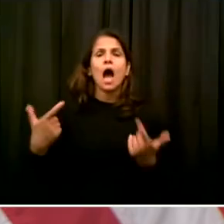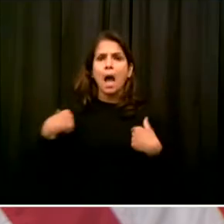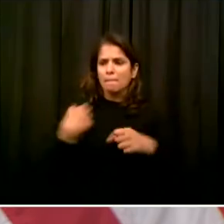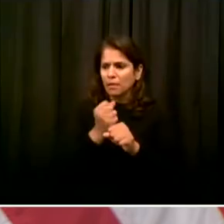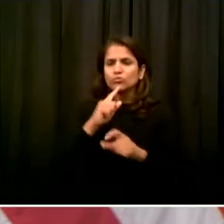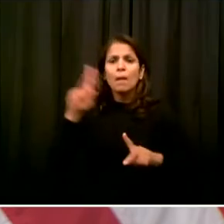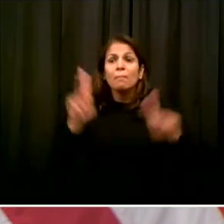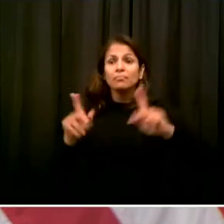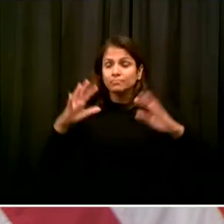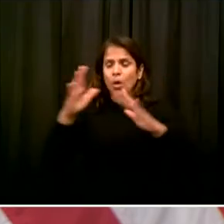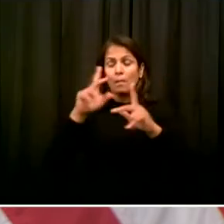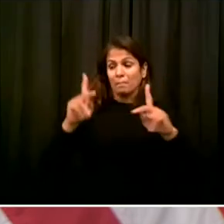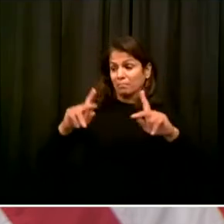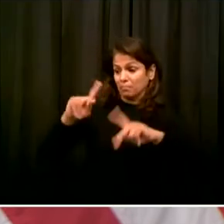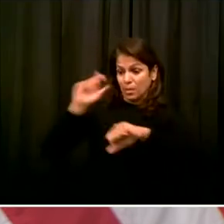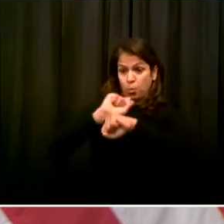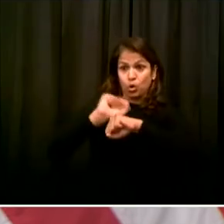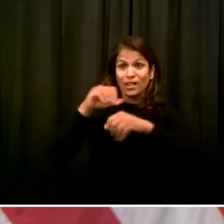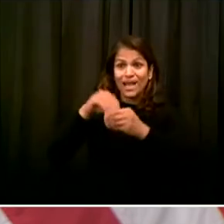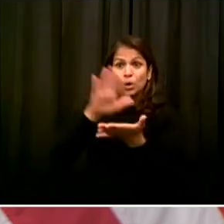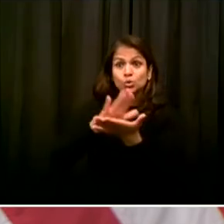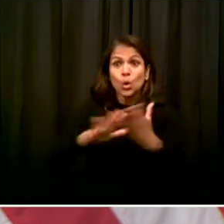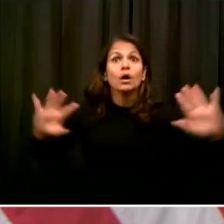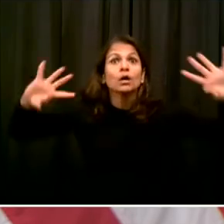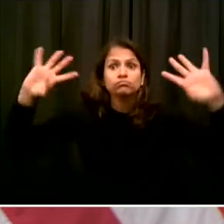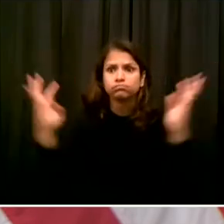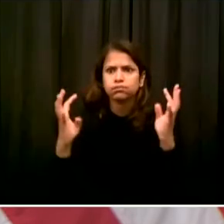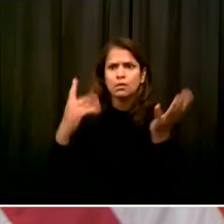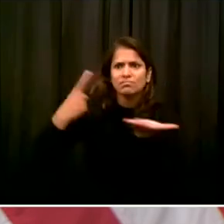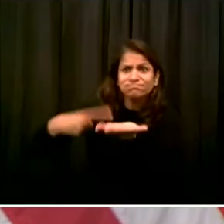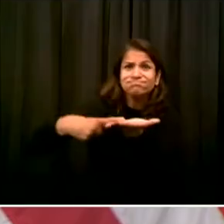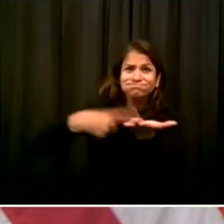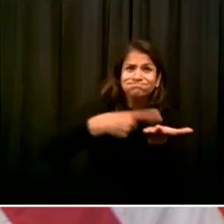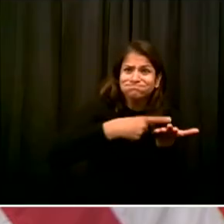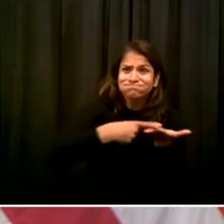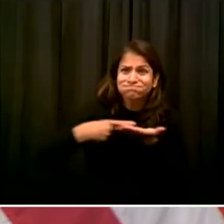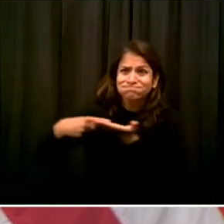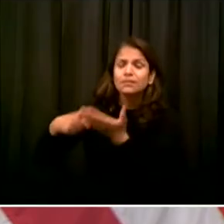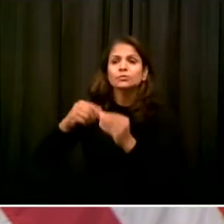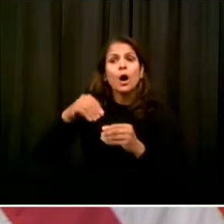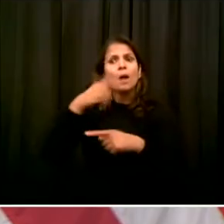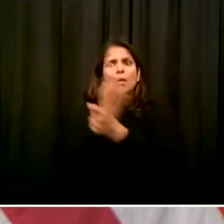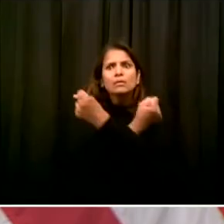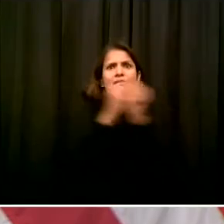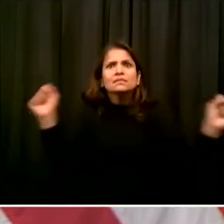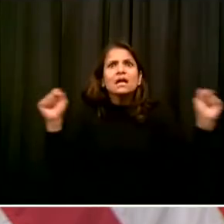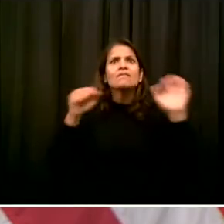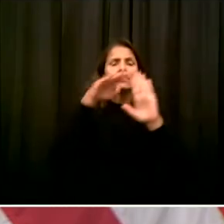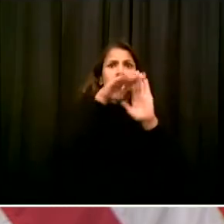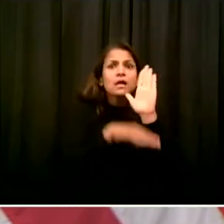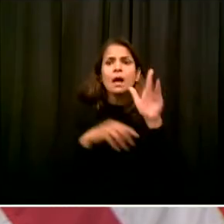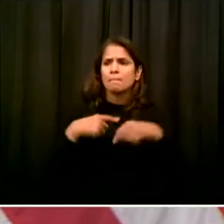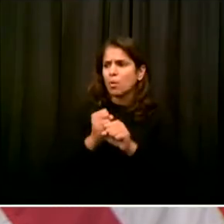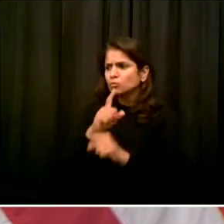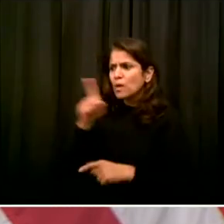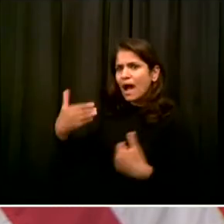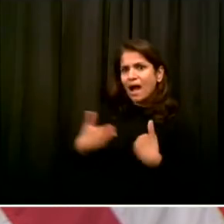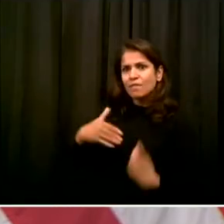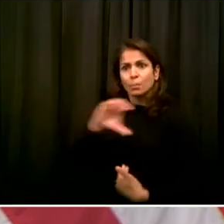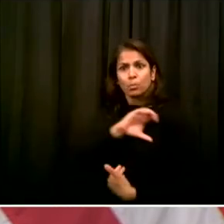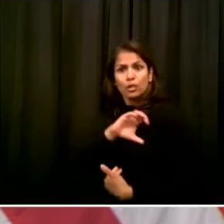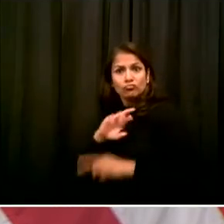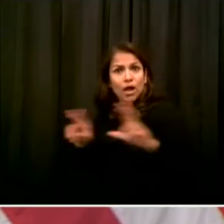BUT, WE HAVE AN ALL HANDS